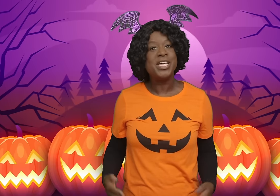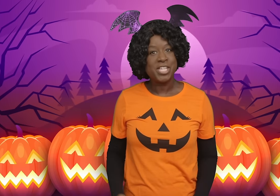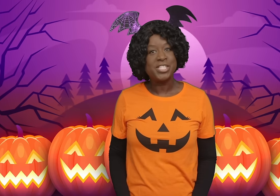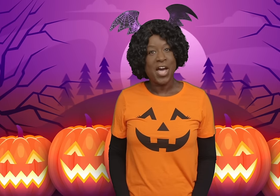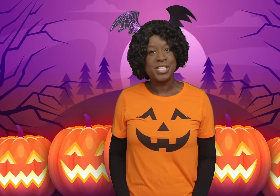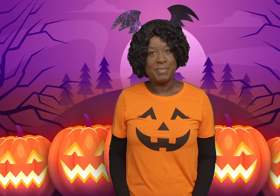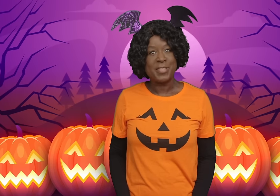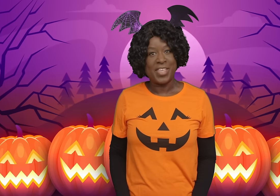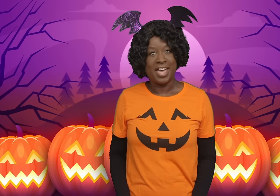We just talked about that.